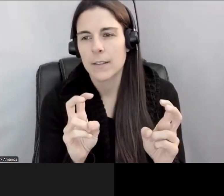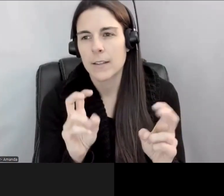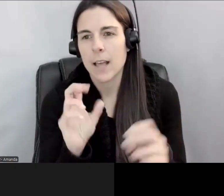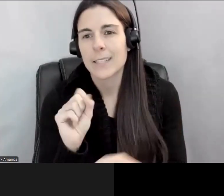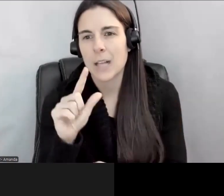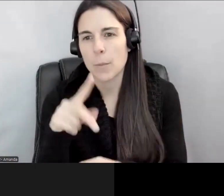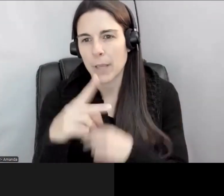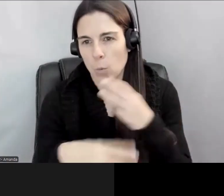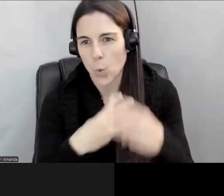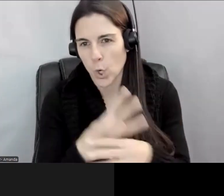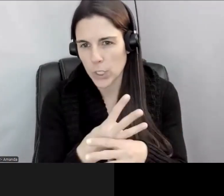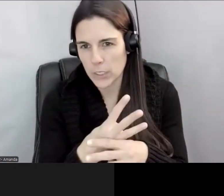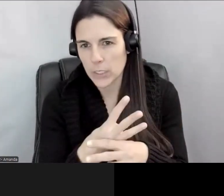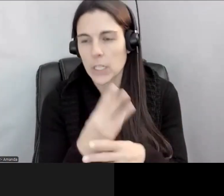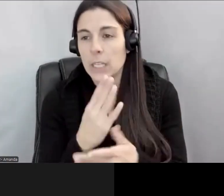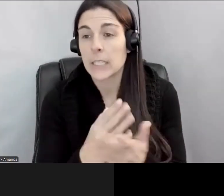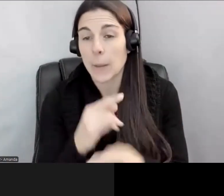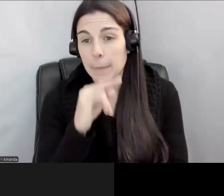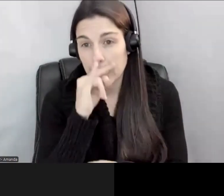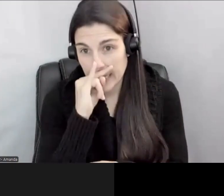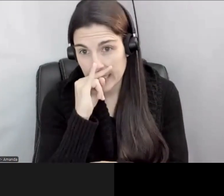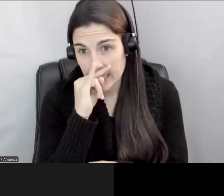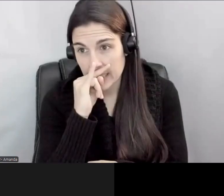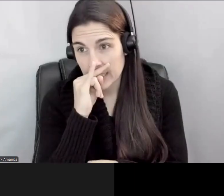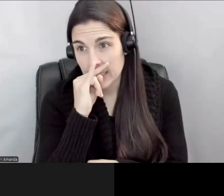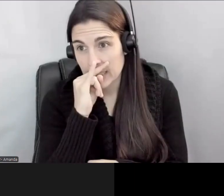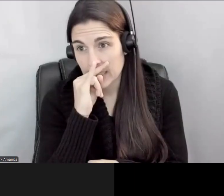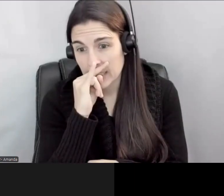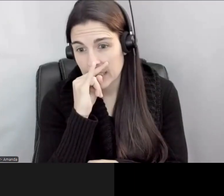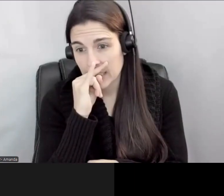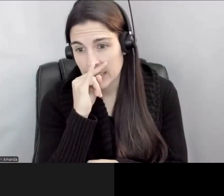kids are considered those Gestalt language processors,